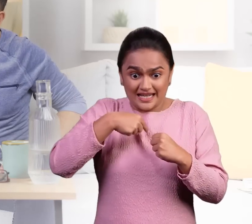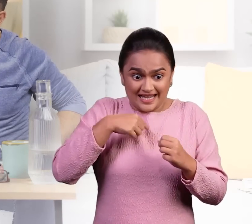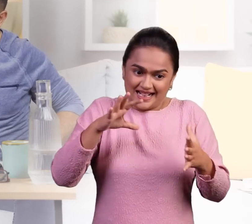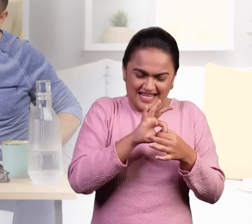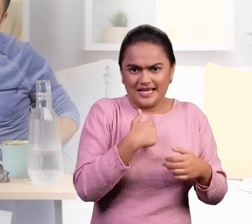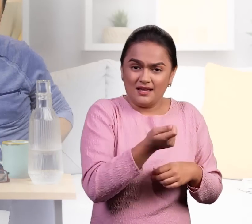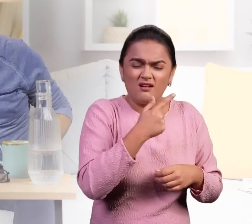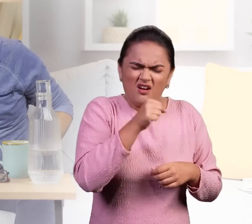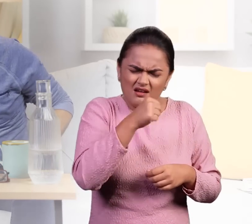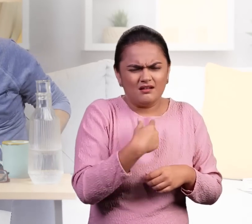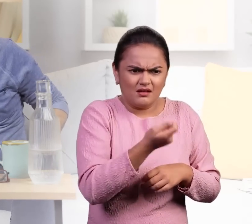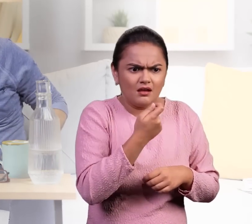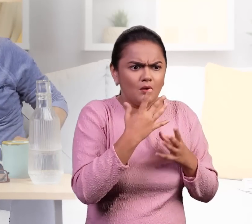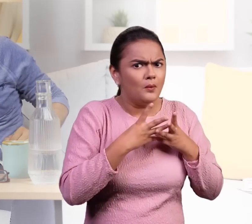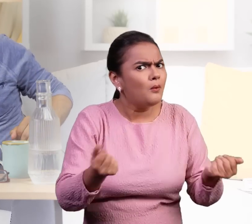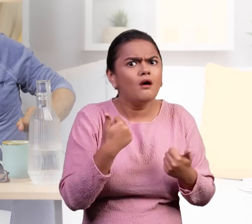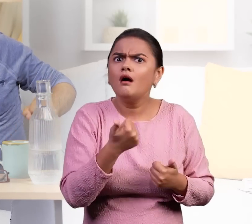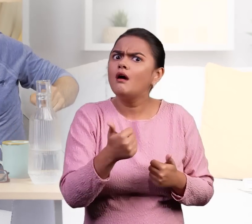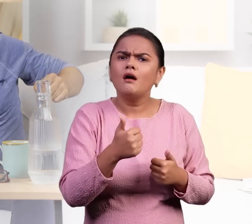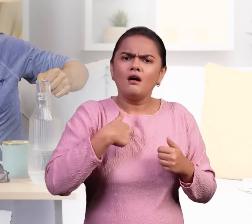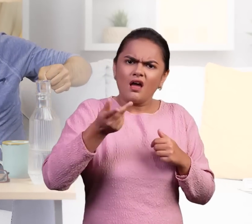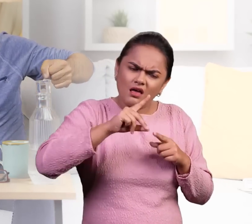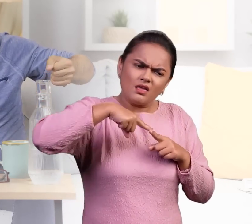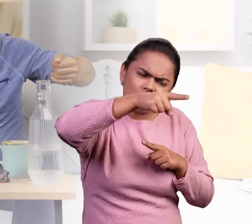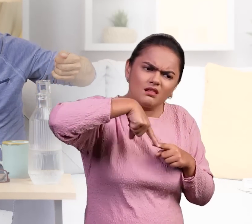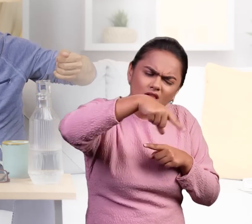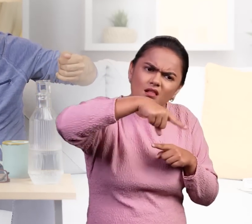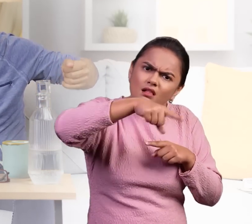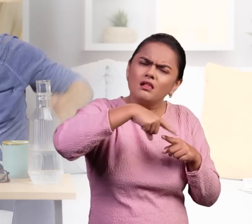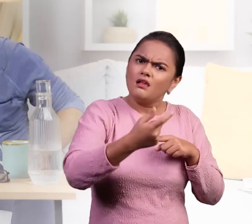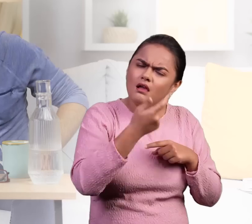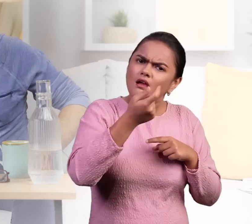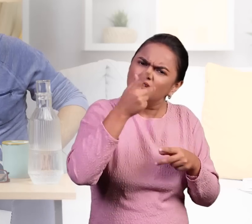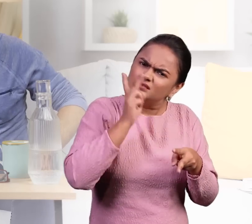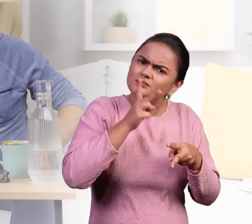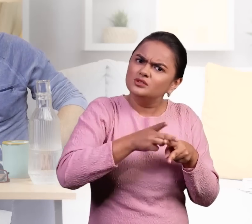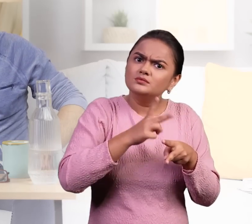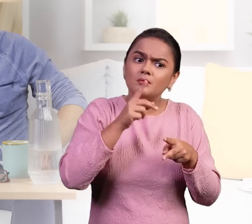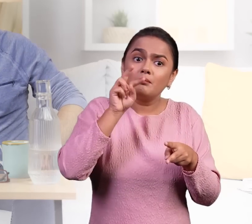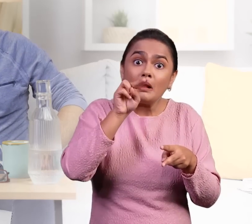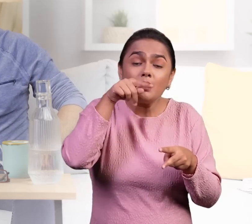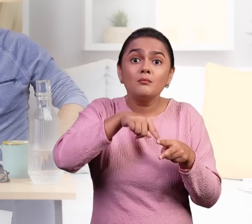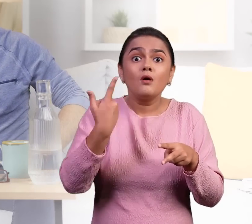Even with treatment, the illness is not completely cured. You have to continue taking treatment for it.